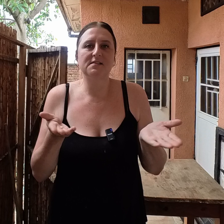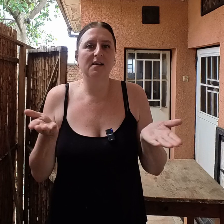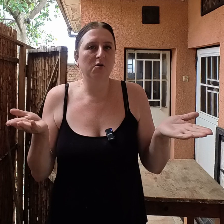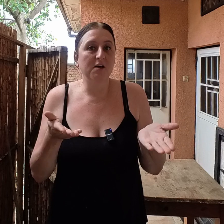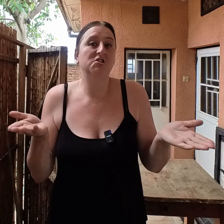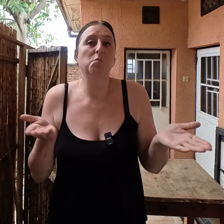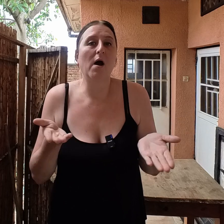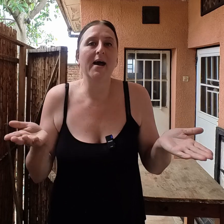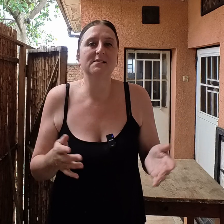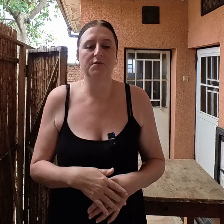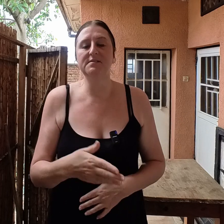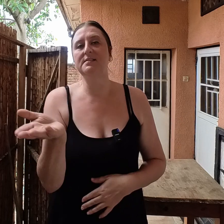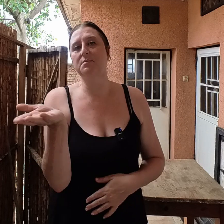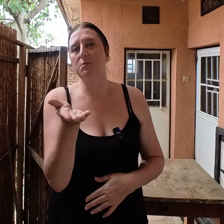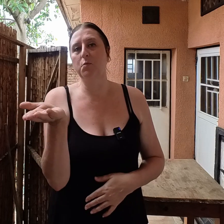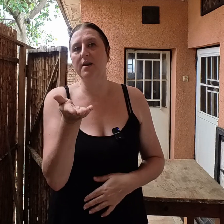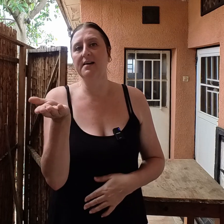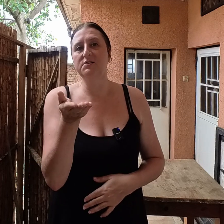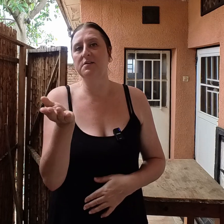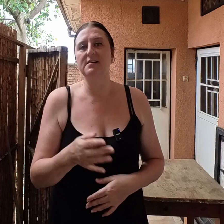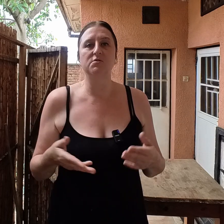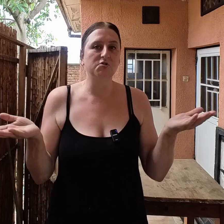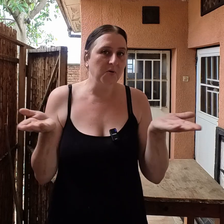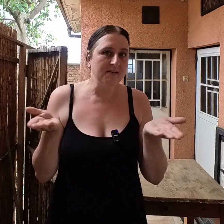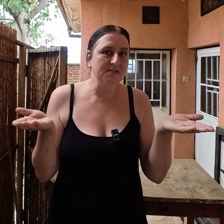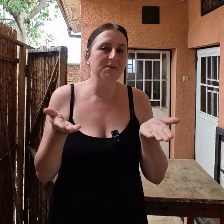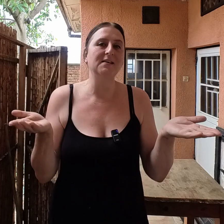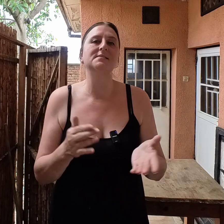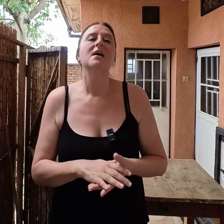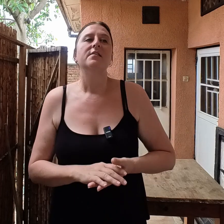asking the question, 'where?' So, if you see somebody with one hand doing this, or two hands doing this,